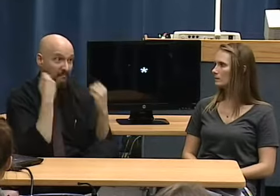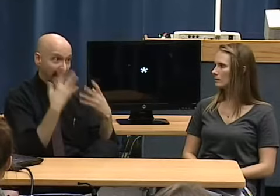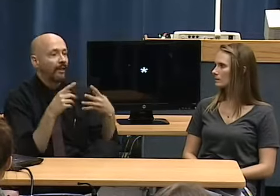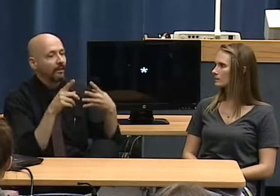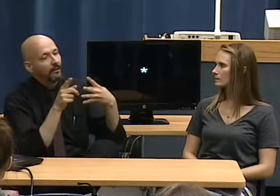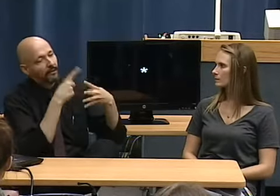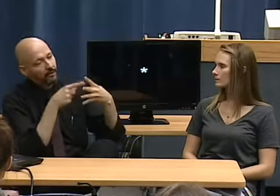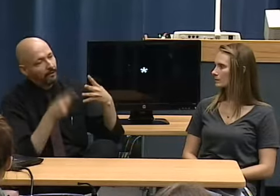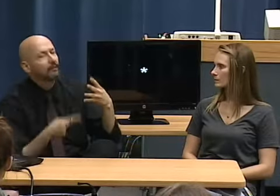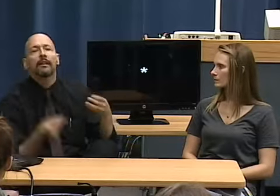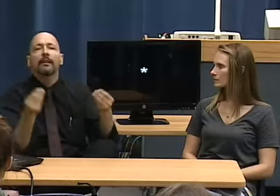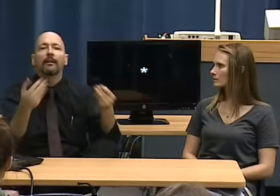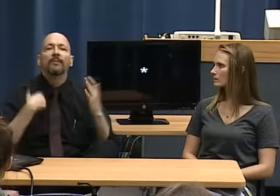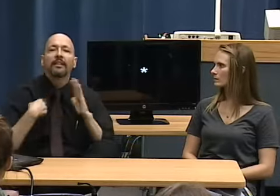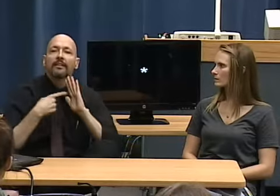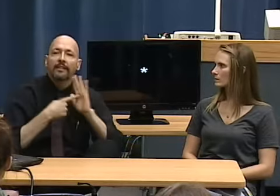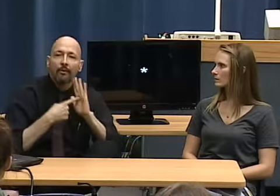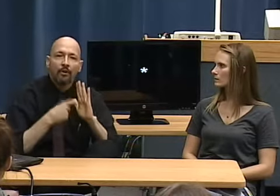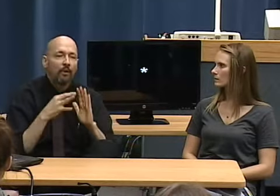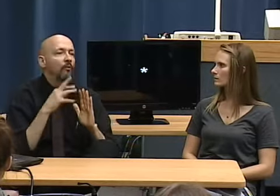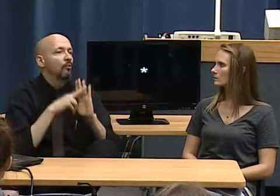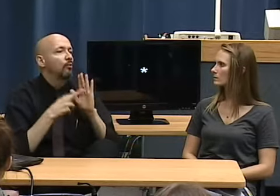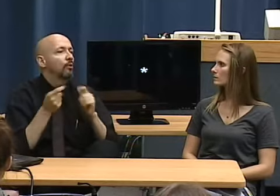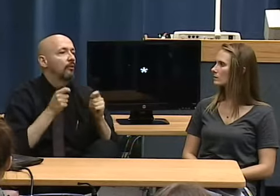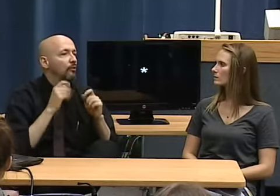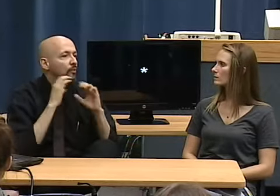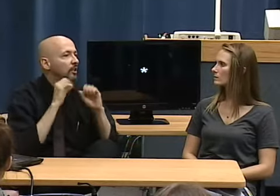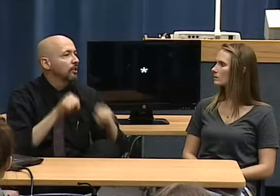It has many. What's an example of a rule governed communication system?